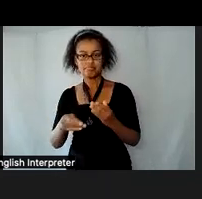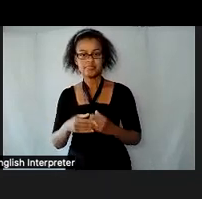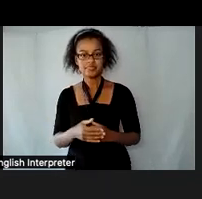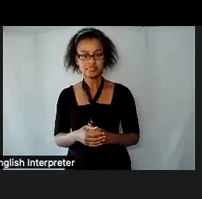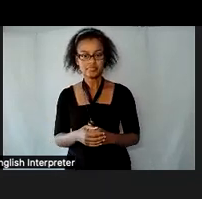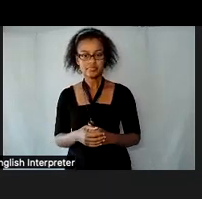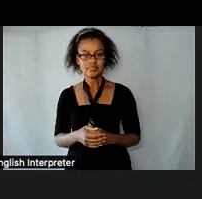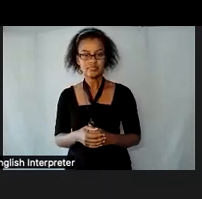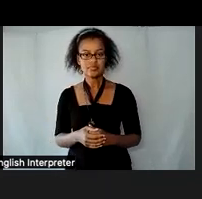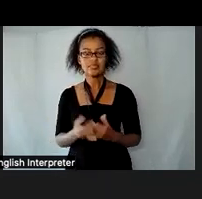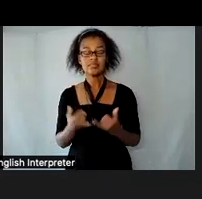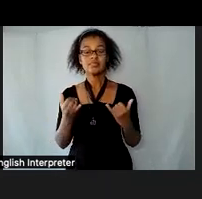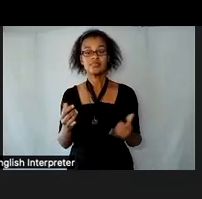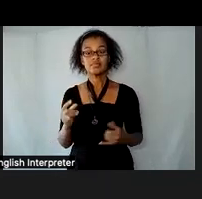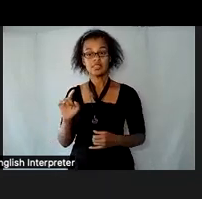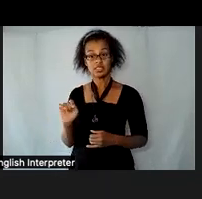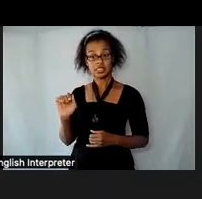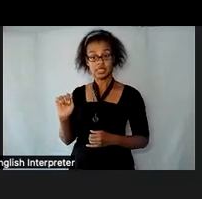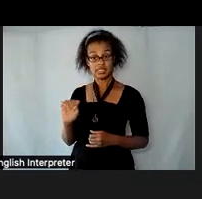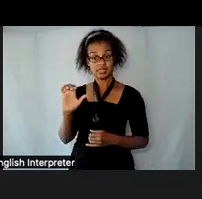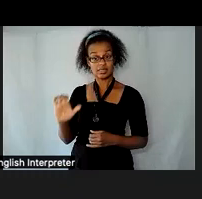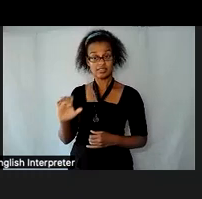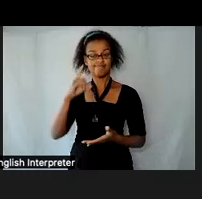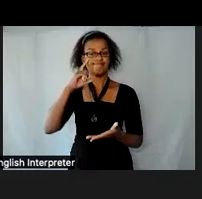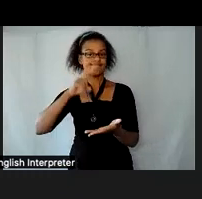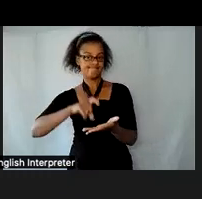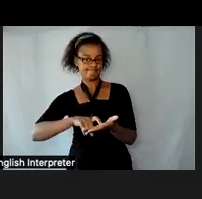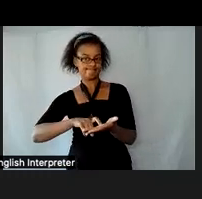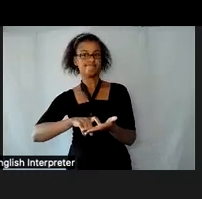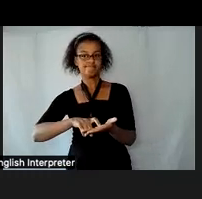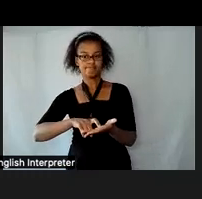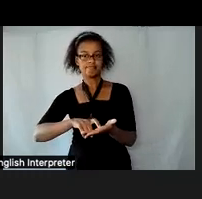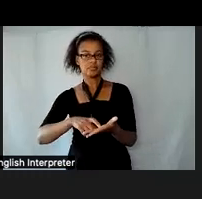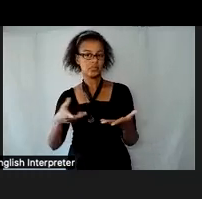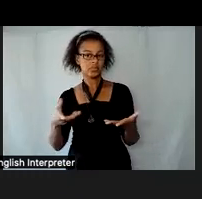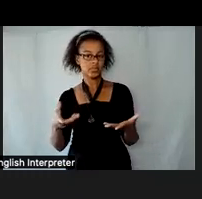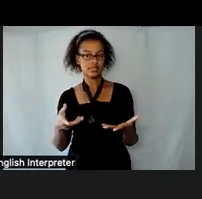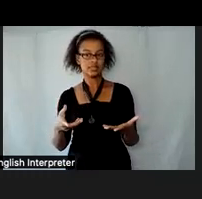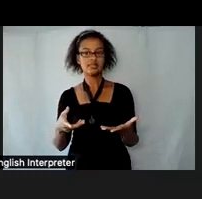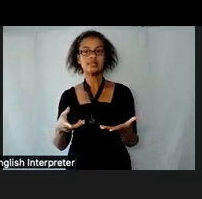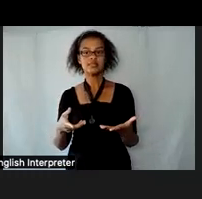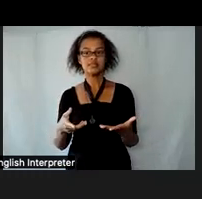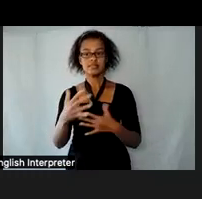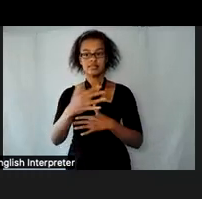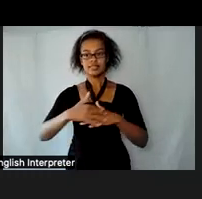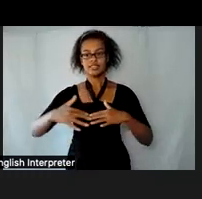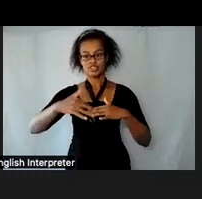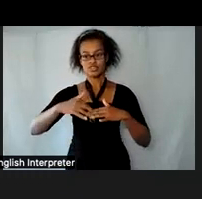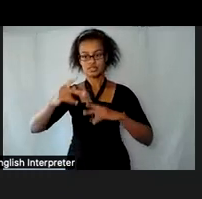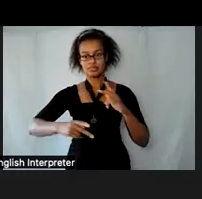Toronto Arts Council acknowledges the diversity of the first peoples of this area and recognizes